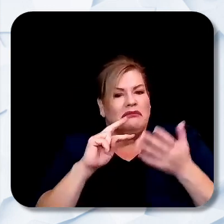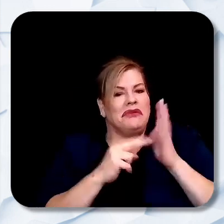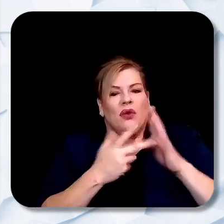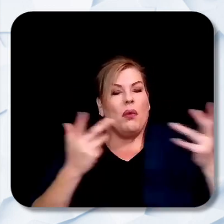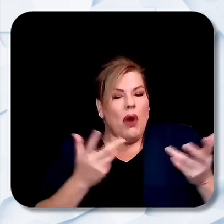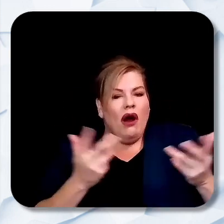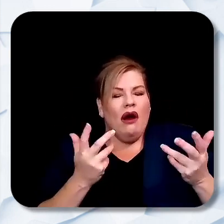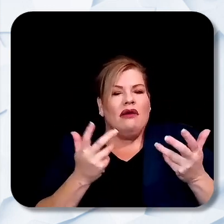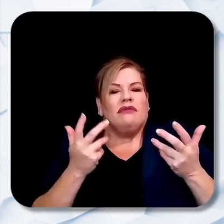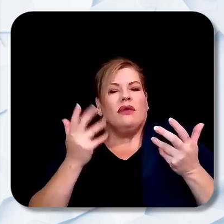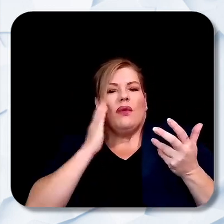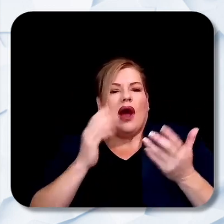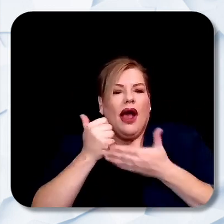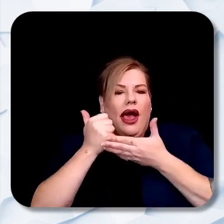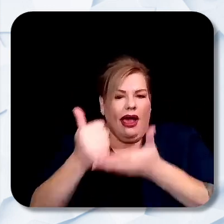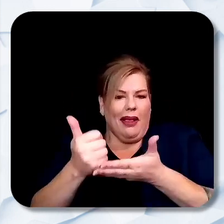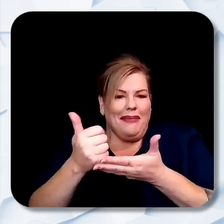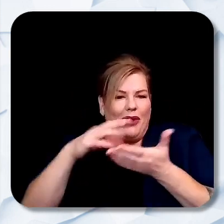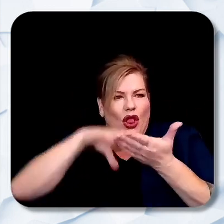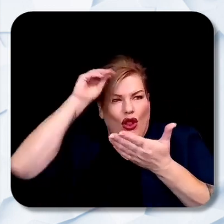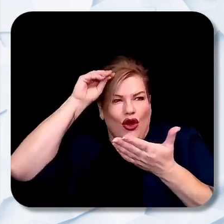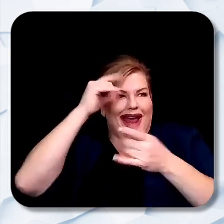is just as important in alcohol, tobacco, other drug prevention as it is in mental,